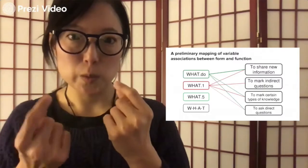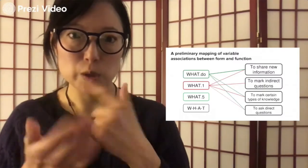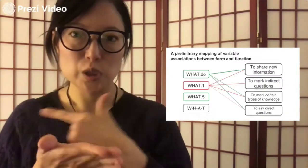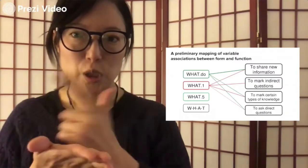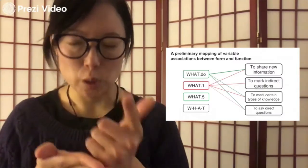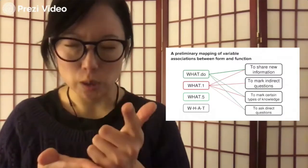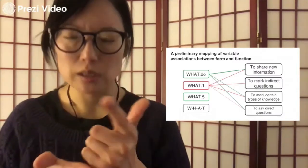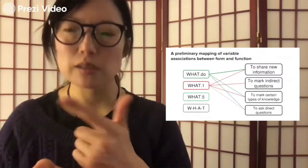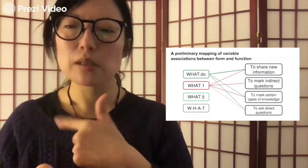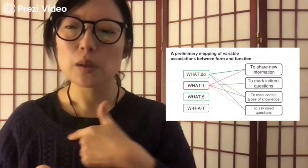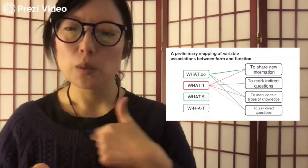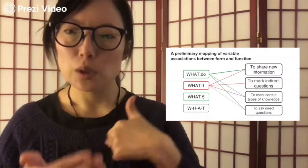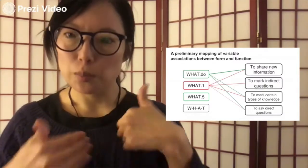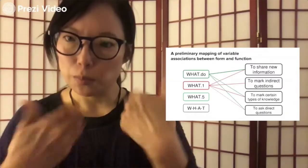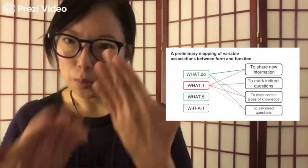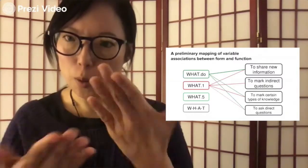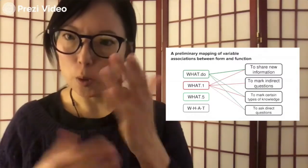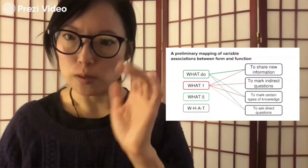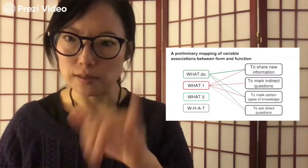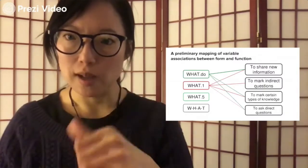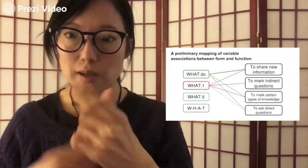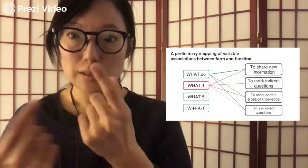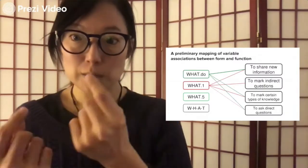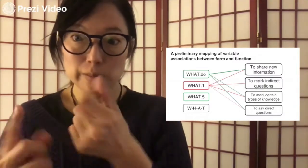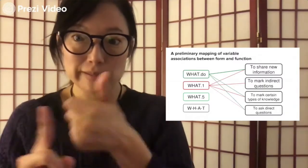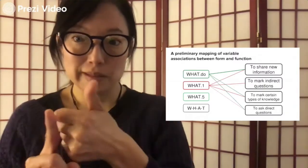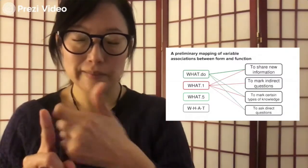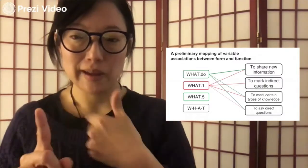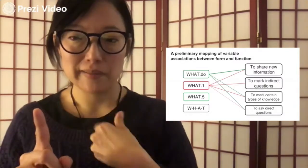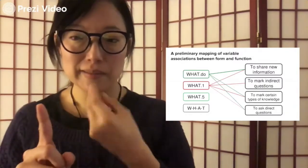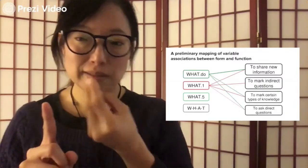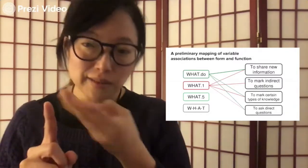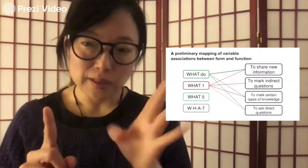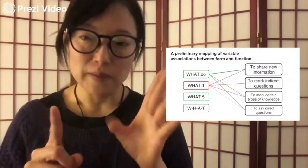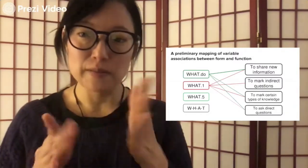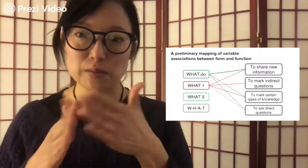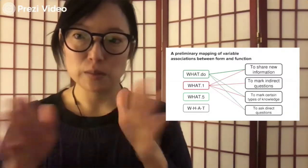the WHAT.do sequences, we propose that for the WHAT.do -